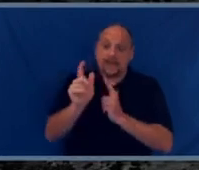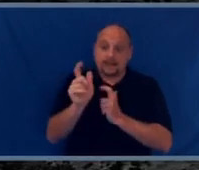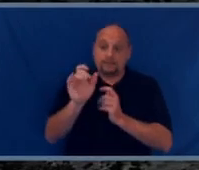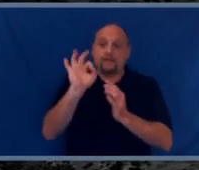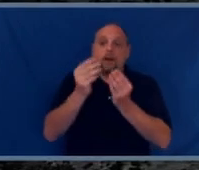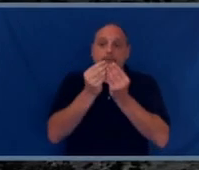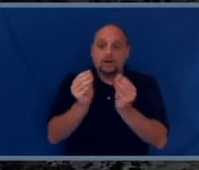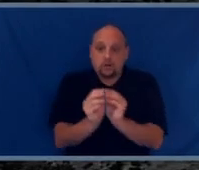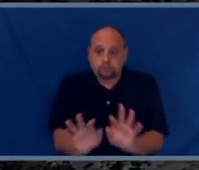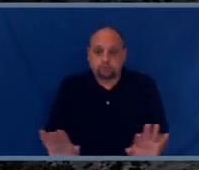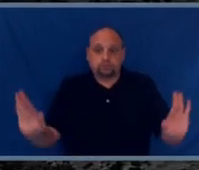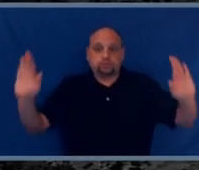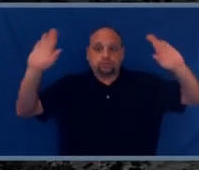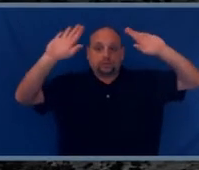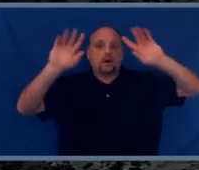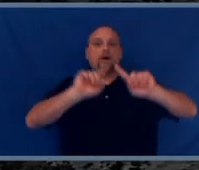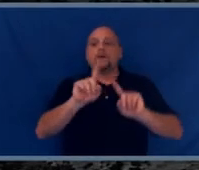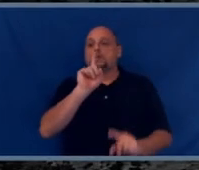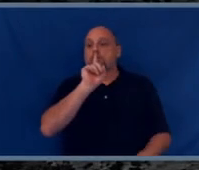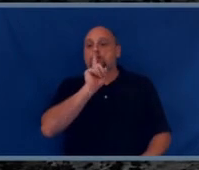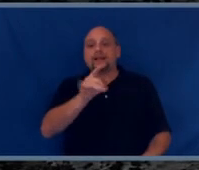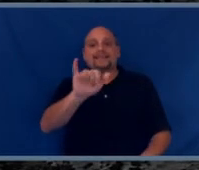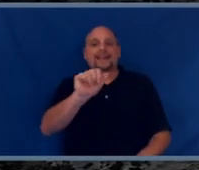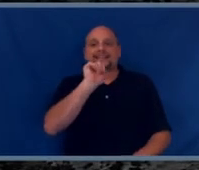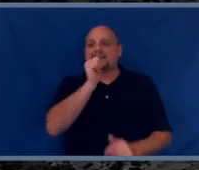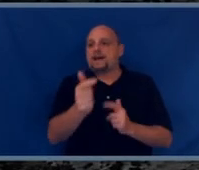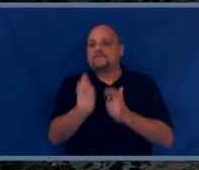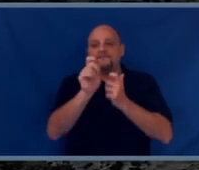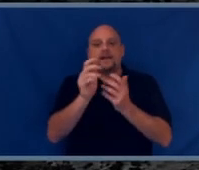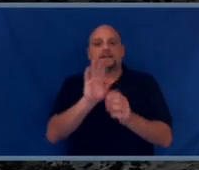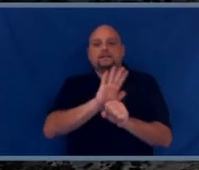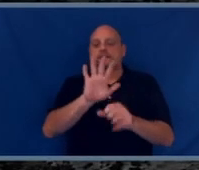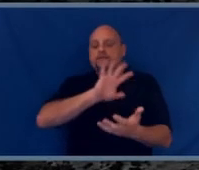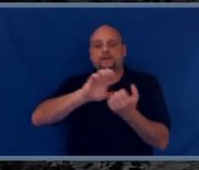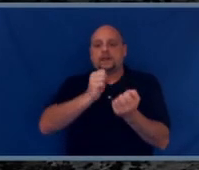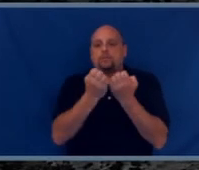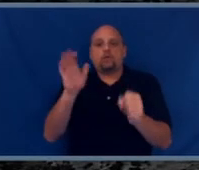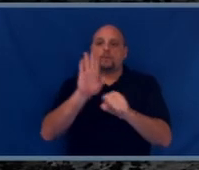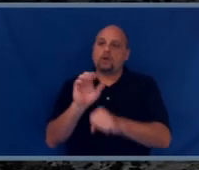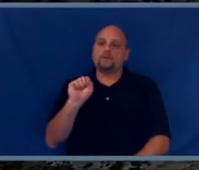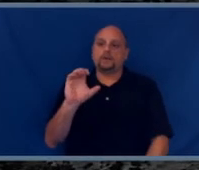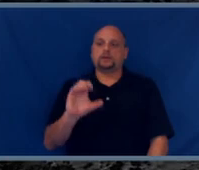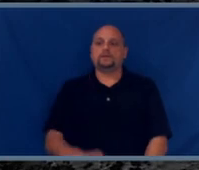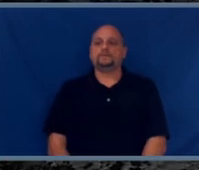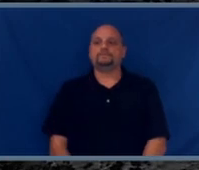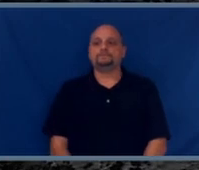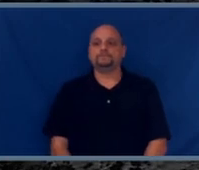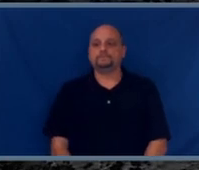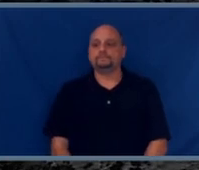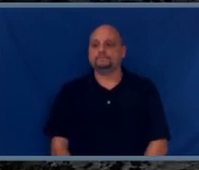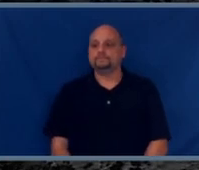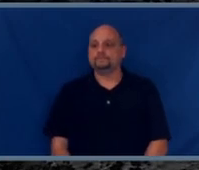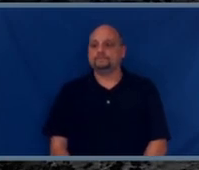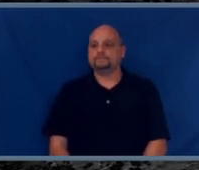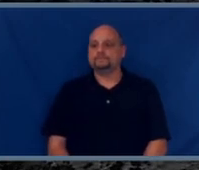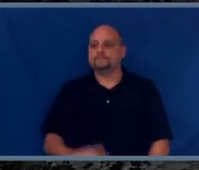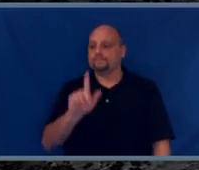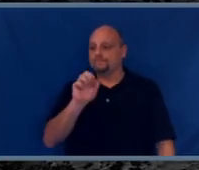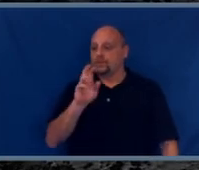IT'S NOT FAST ENOUGH TO DAMAGE THE EQUIPMENT ON BOARD THE SPACECRAFT. THANK GOODNESS FOR THAT.